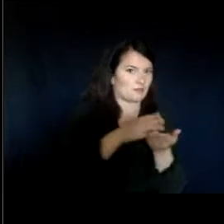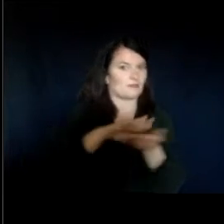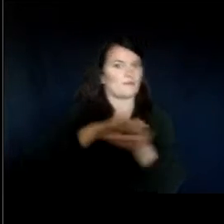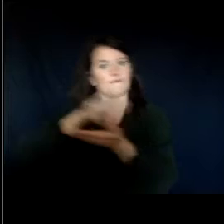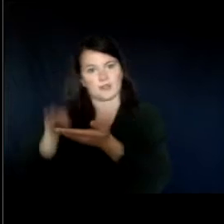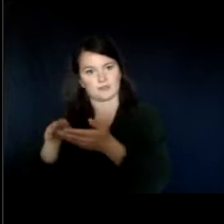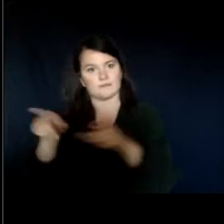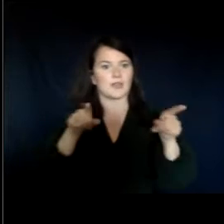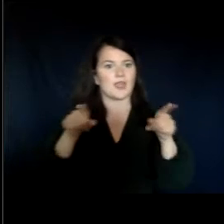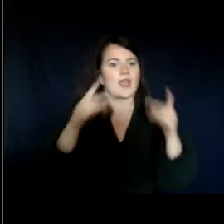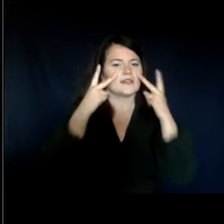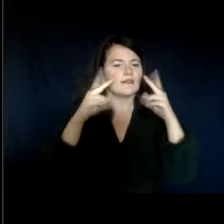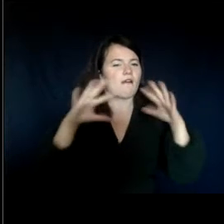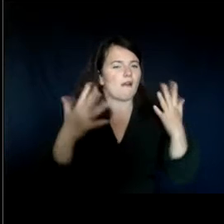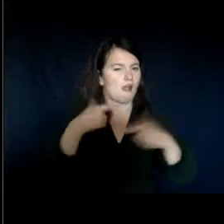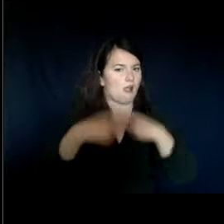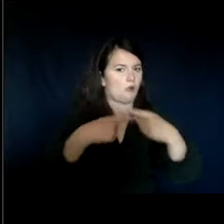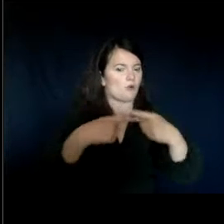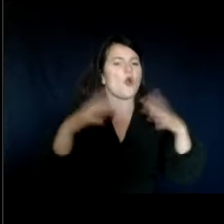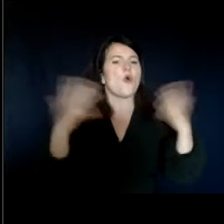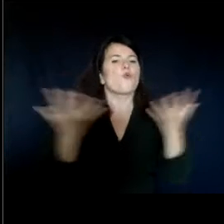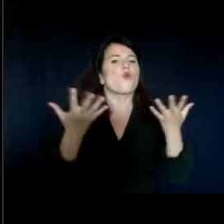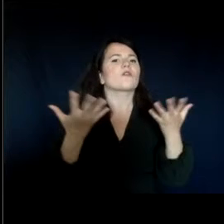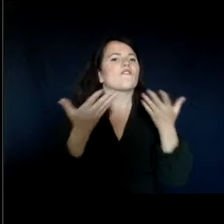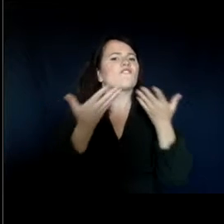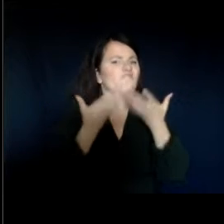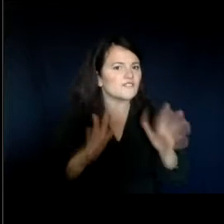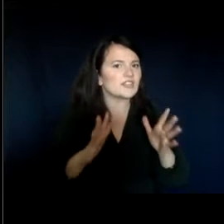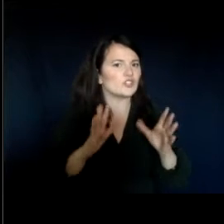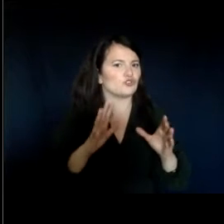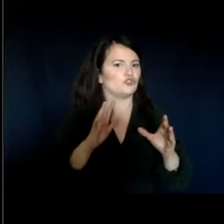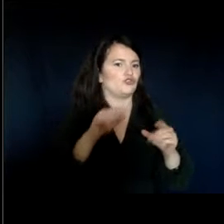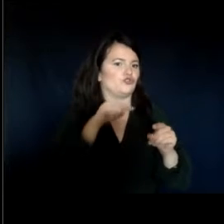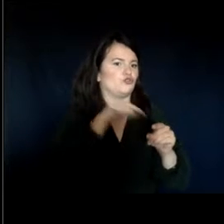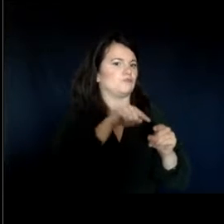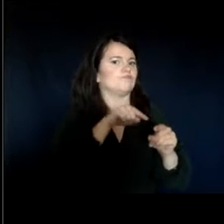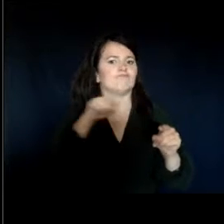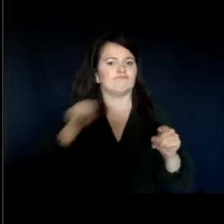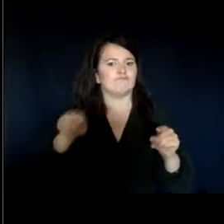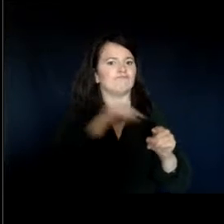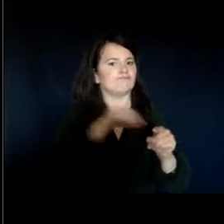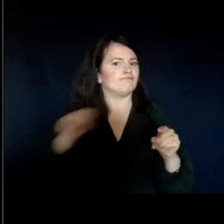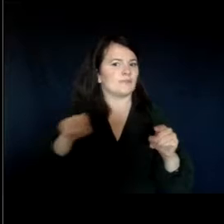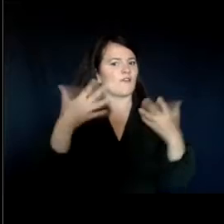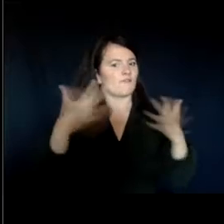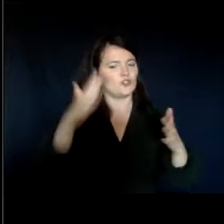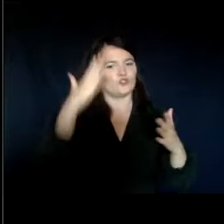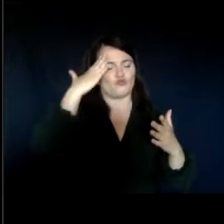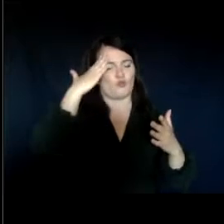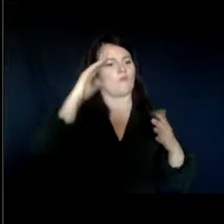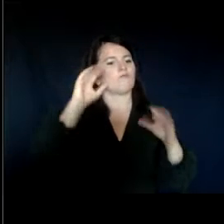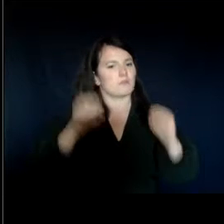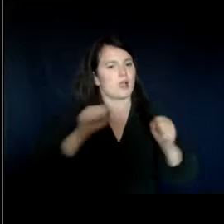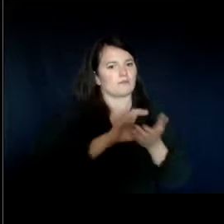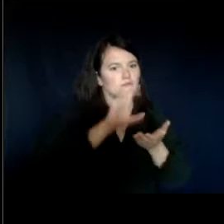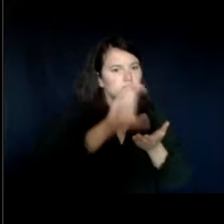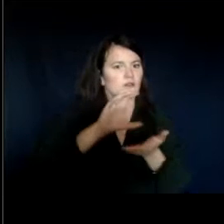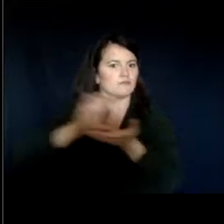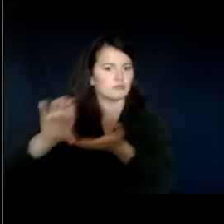to what has been already done for the FEAD within the CRII+ package.